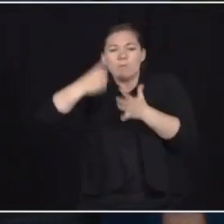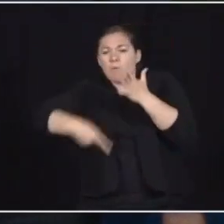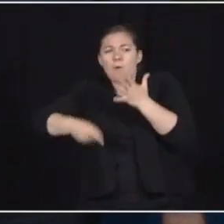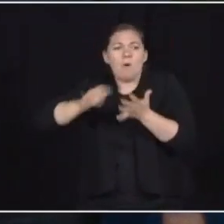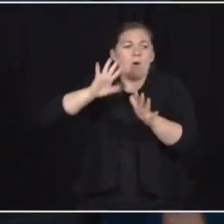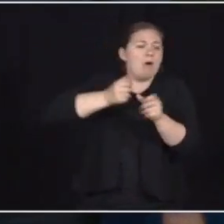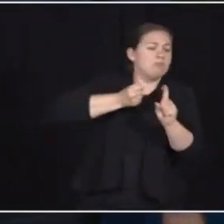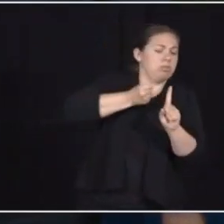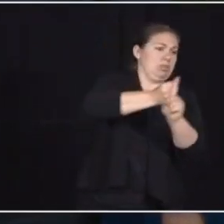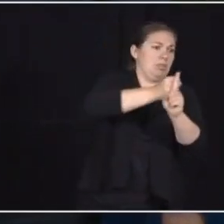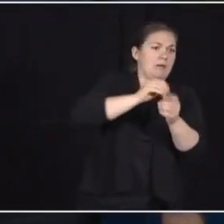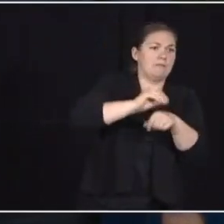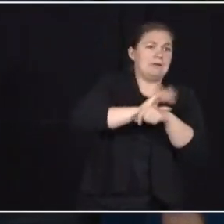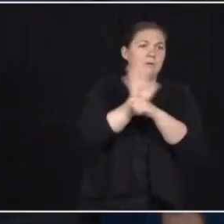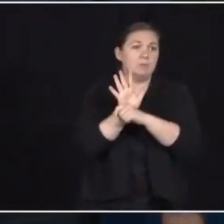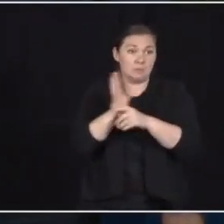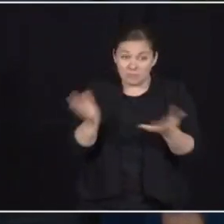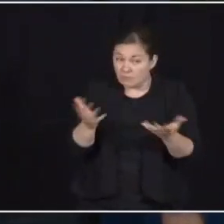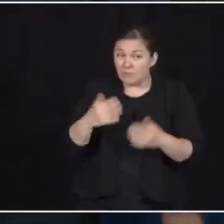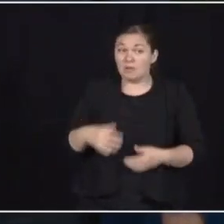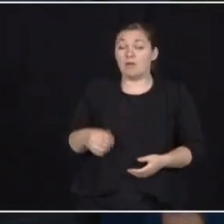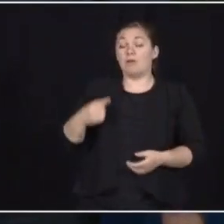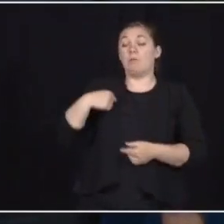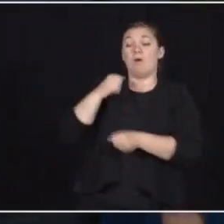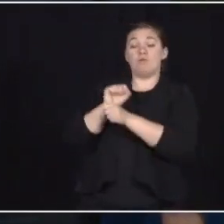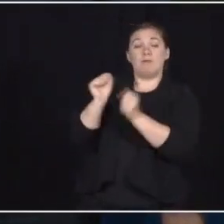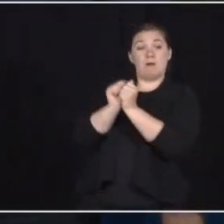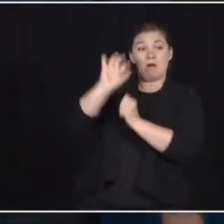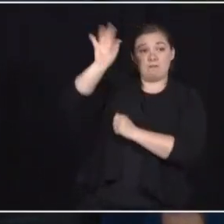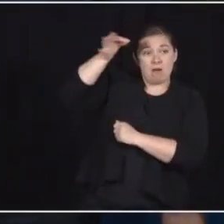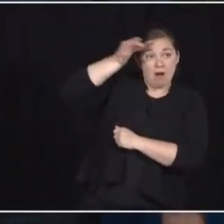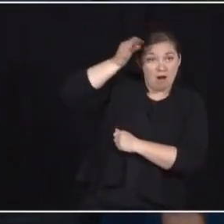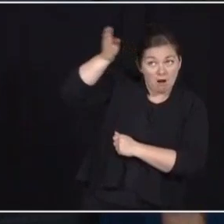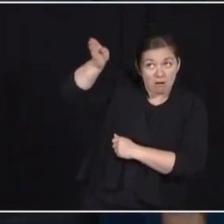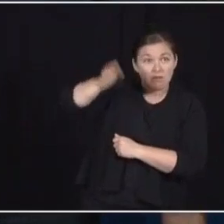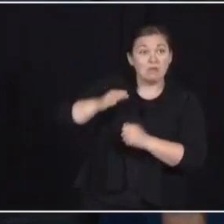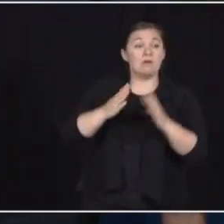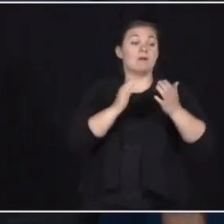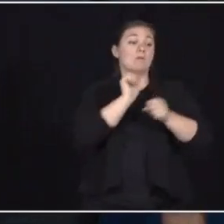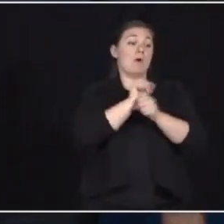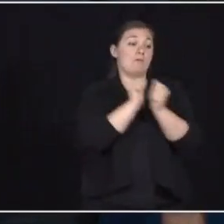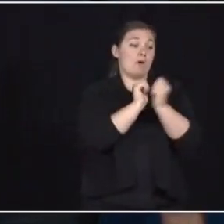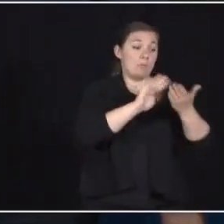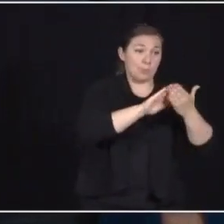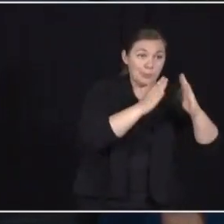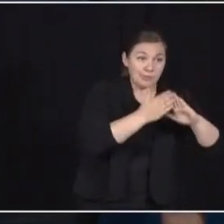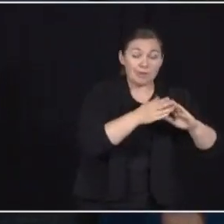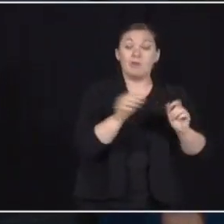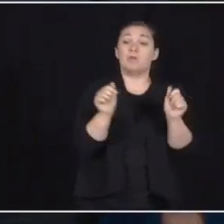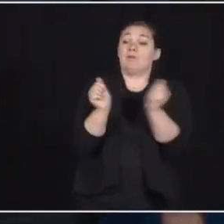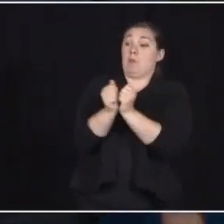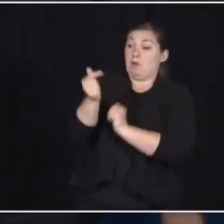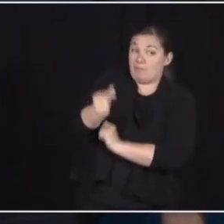So that means talking to every sector and looking at what the opportunities are in that sector, but also, what the damage has been.